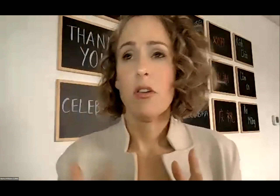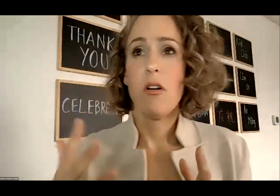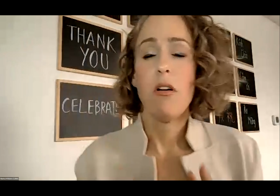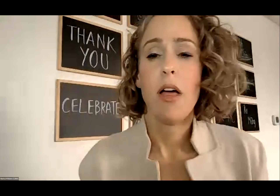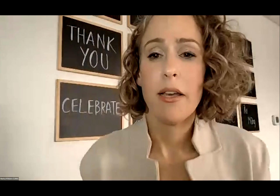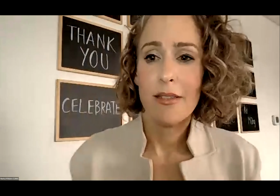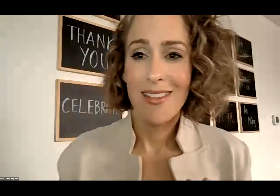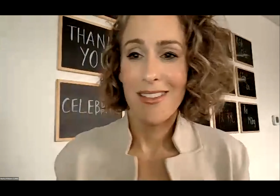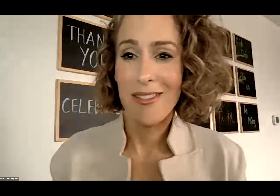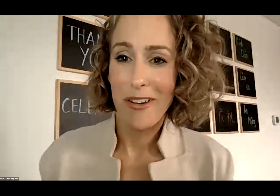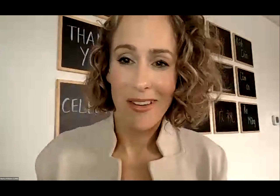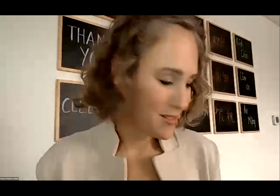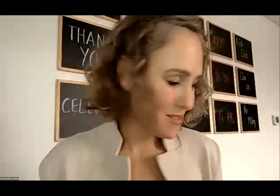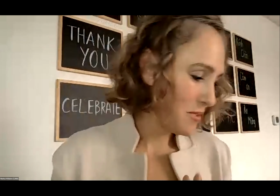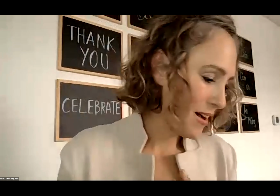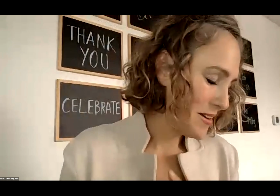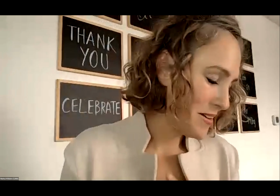on the call has experience that.